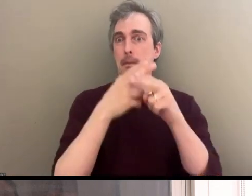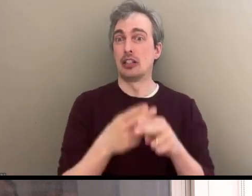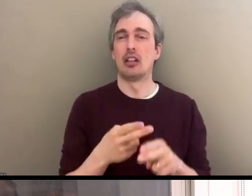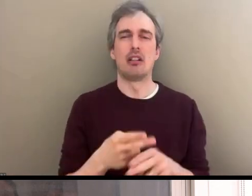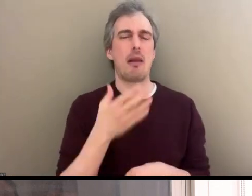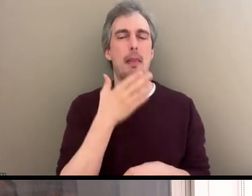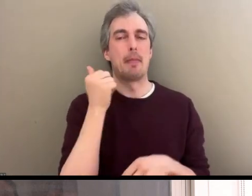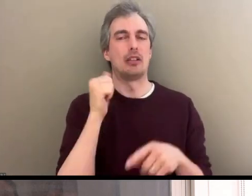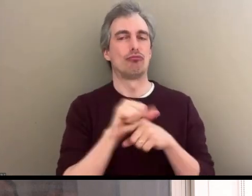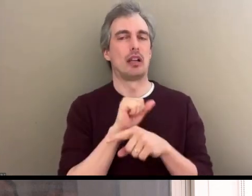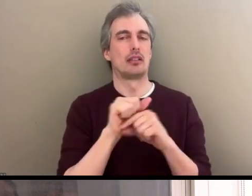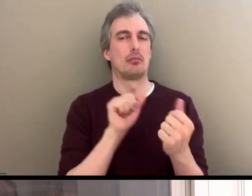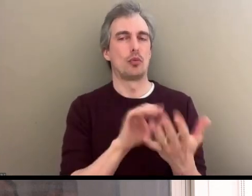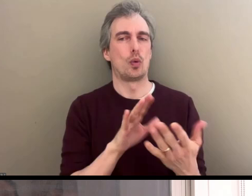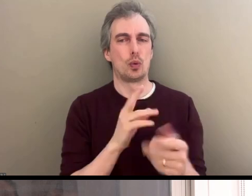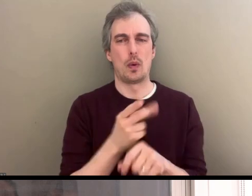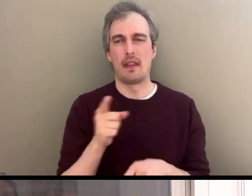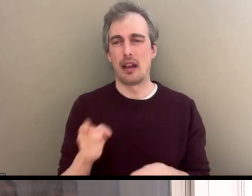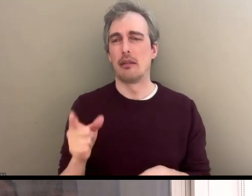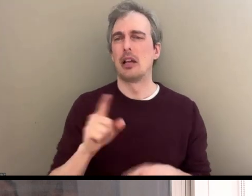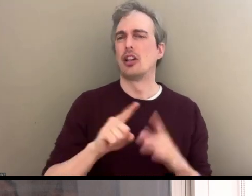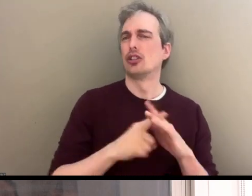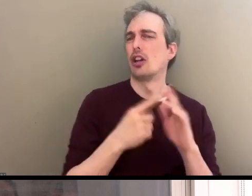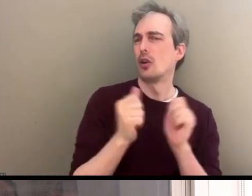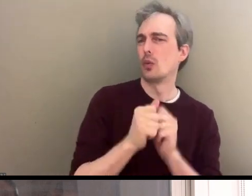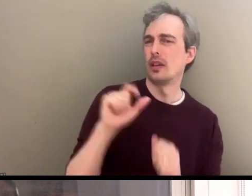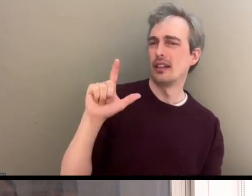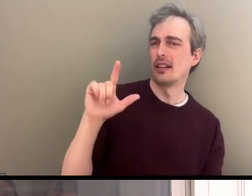Start with the linter, always start with the linter and always start with an extension.